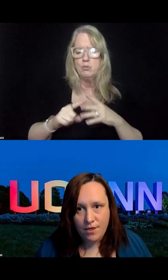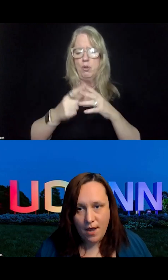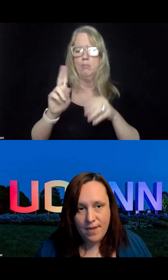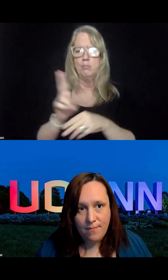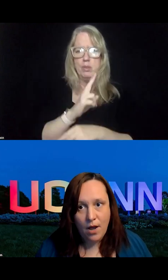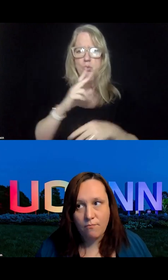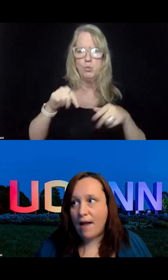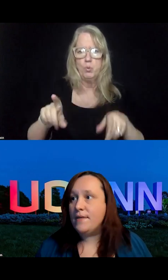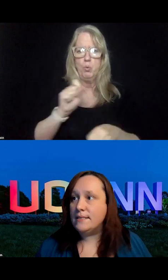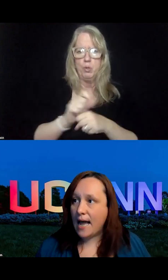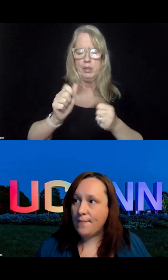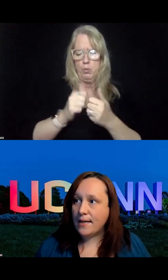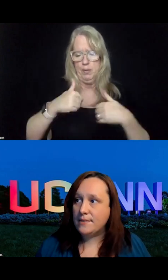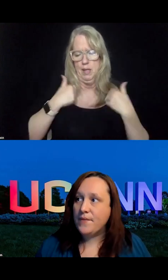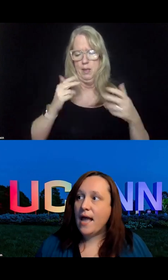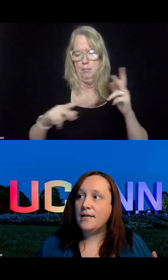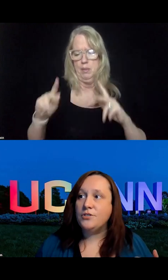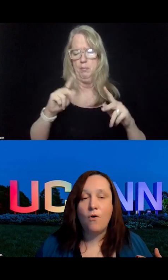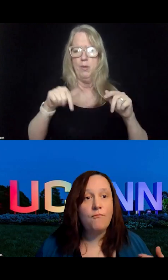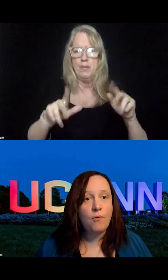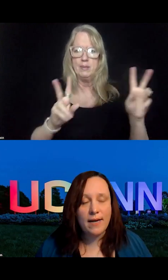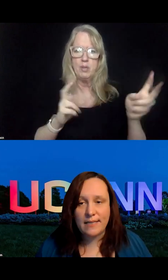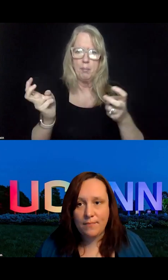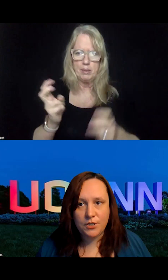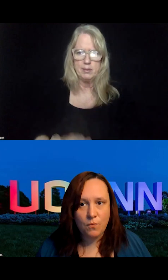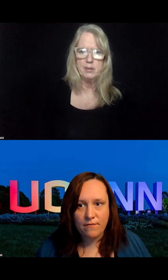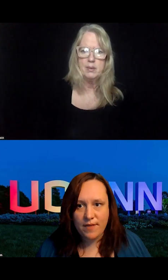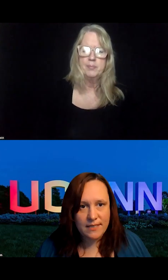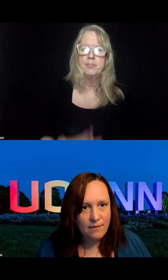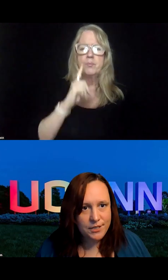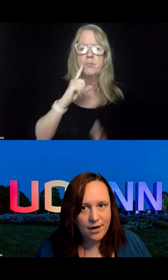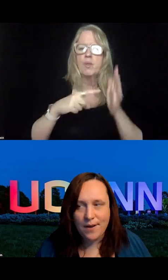WITH YOUNG PEOPLE AROUND THESE TOPICS. ONE OF THESE THAT I WILL SHARE